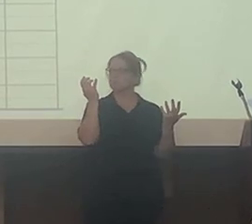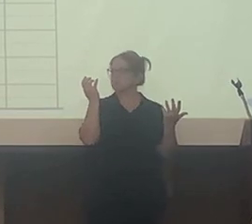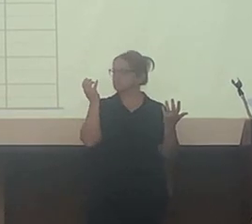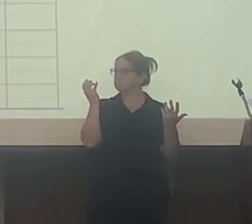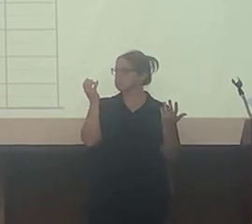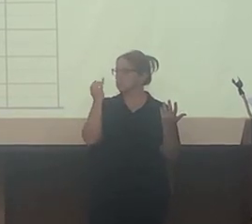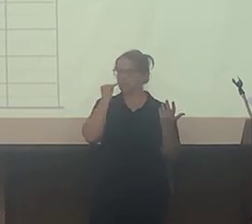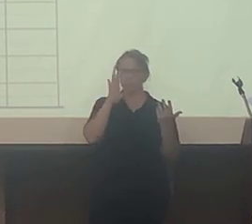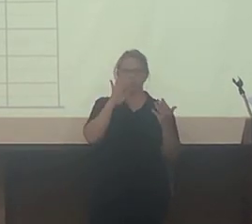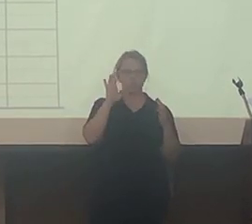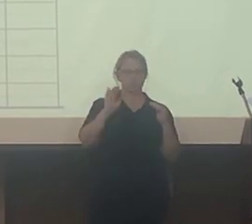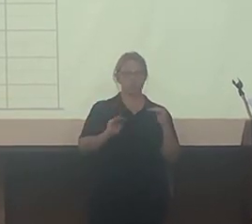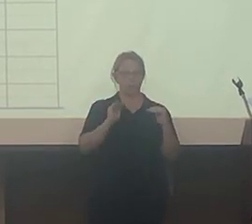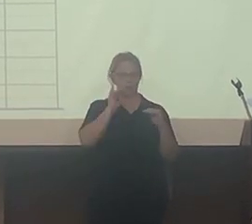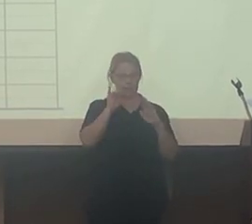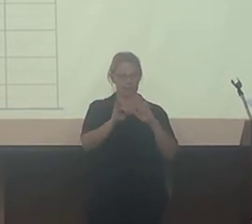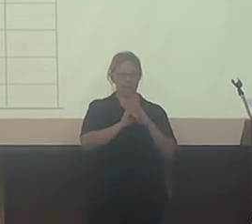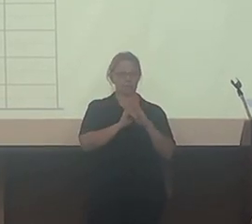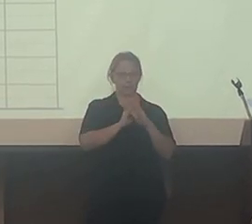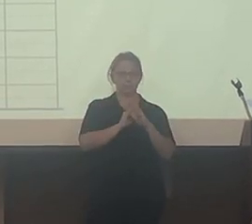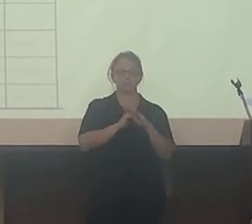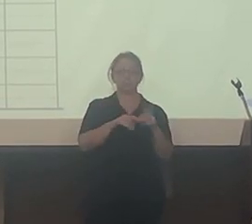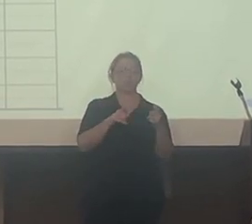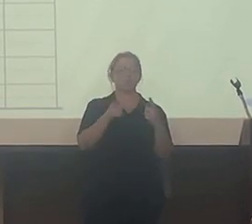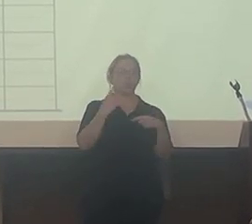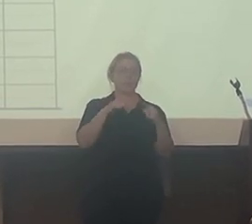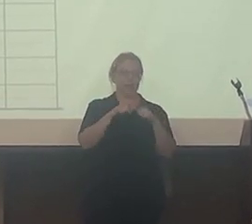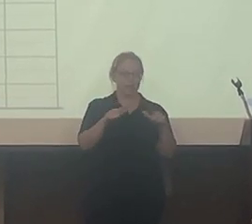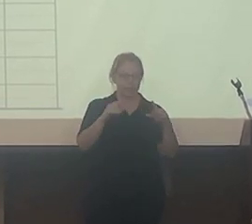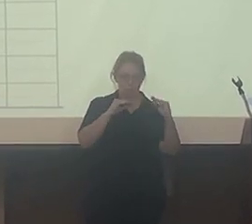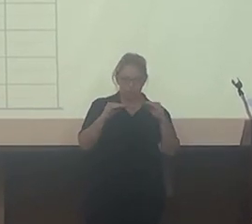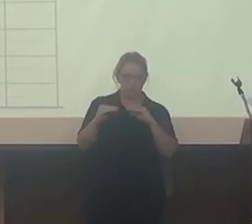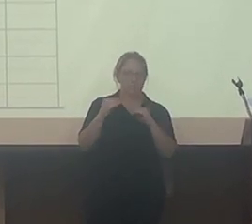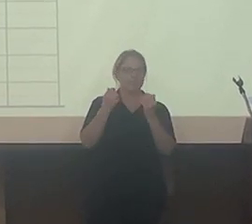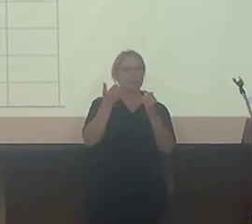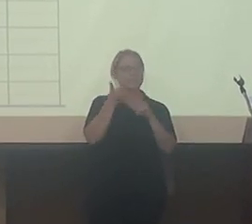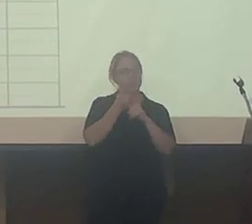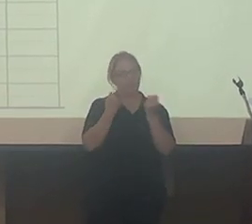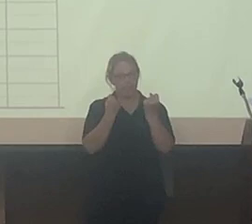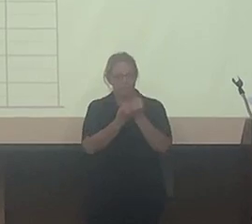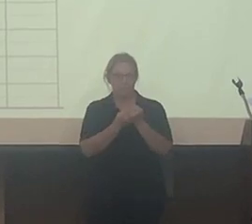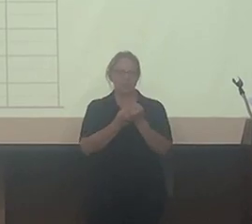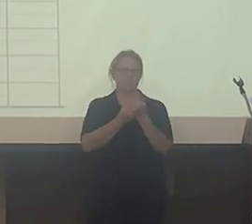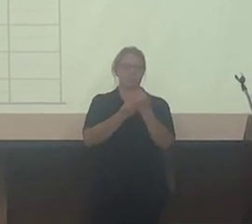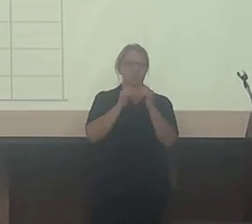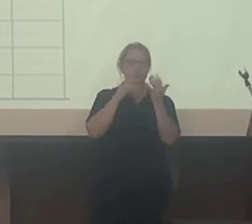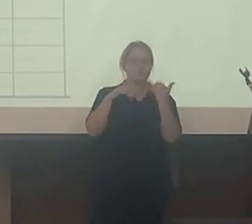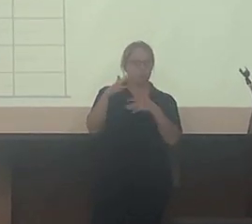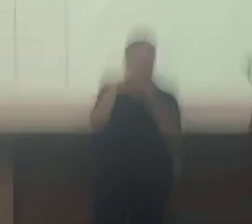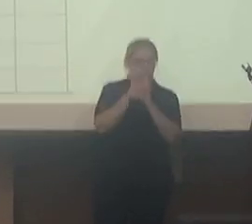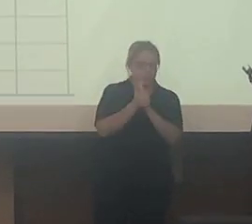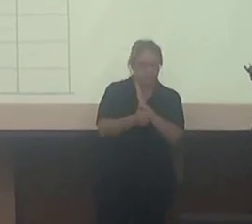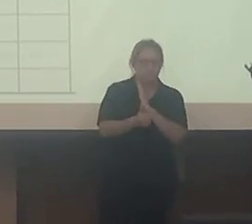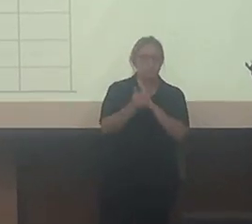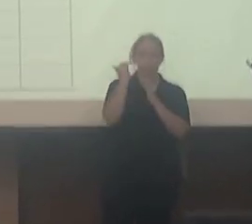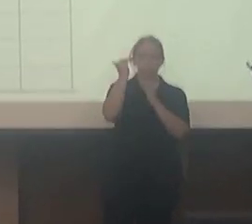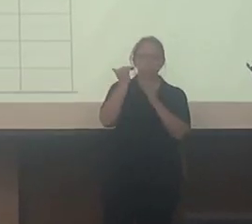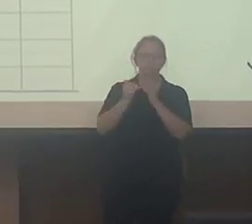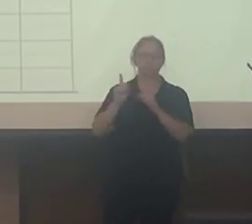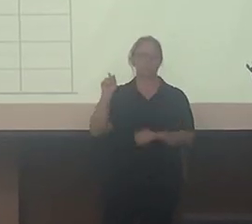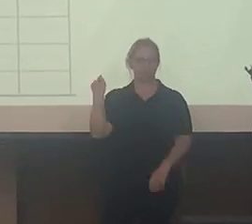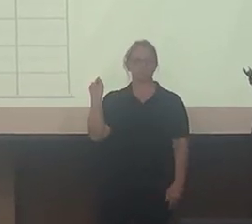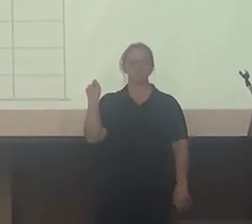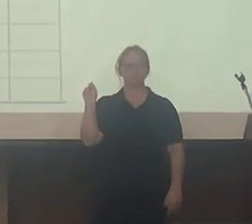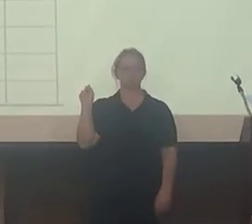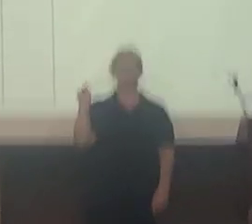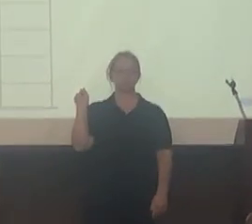your vocabulary development sign language instruction self advocacy social skills